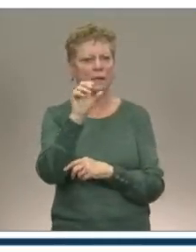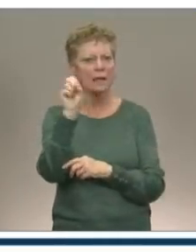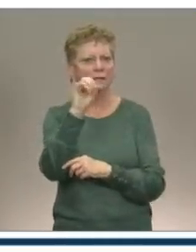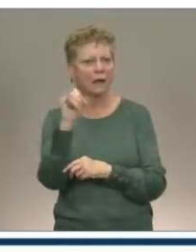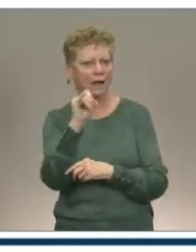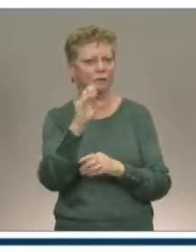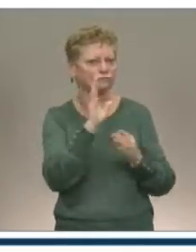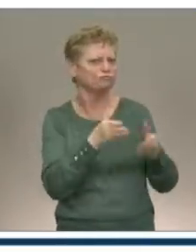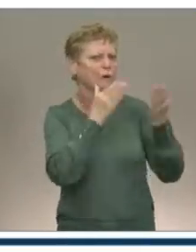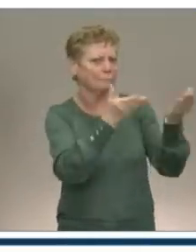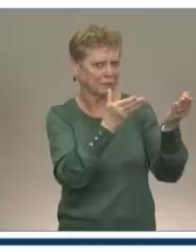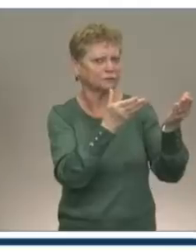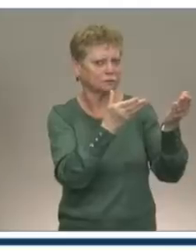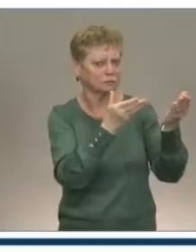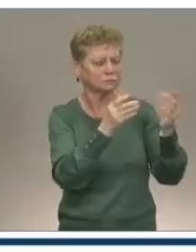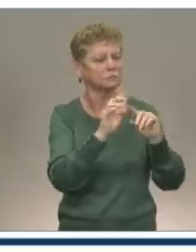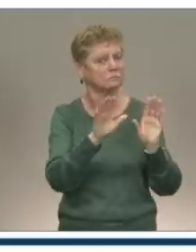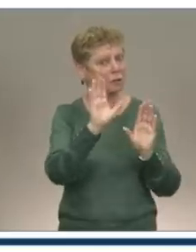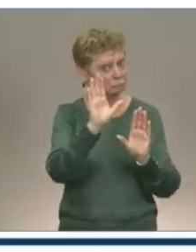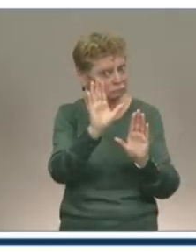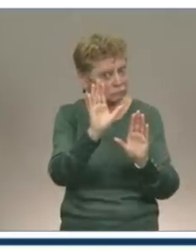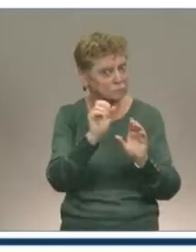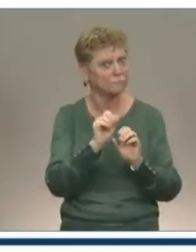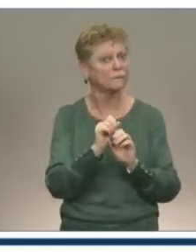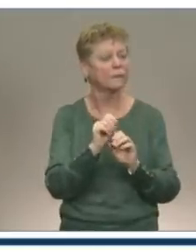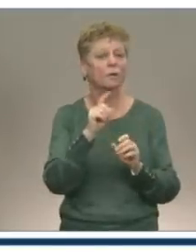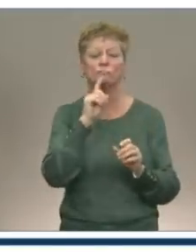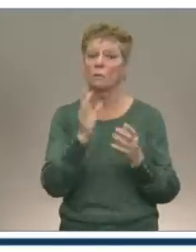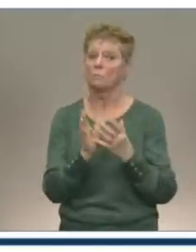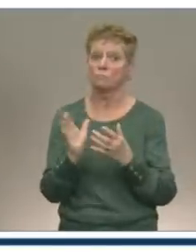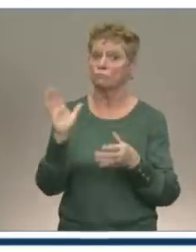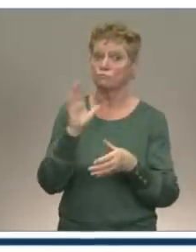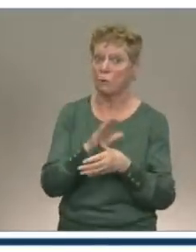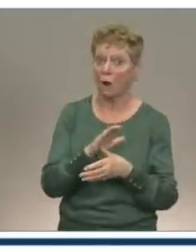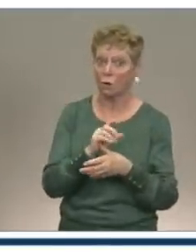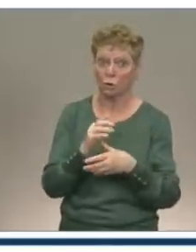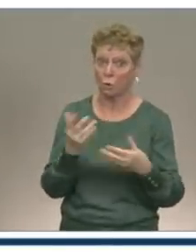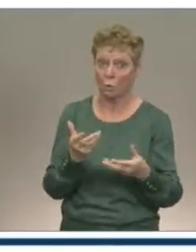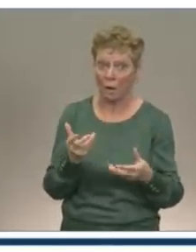but i do want to be clear that our priority continues to be getting everybody vaccinated